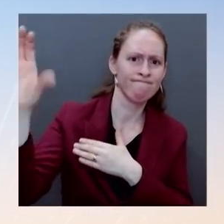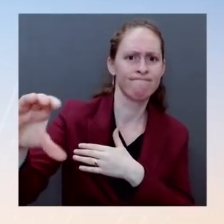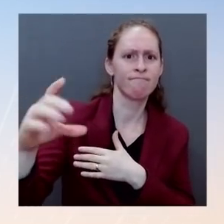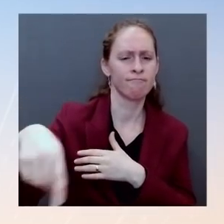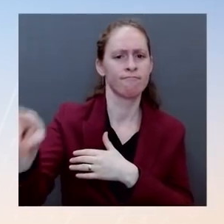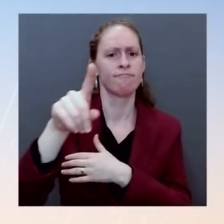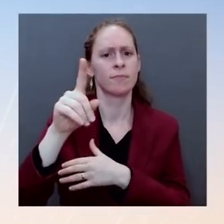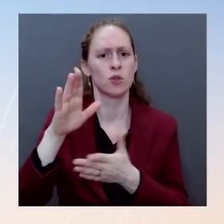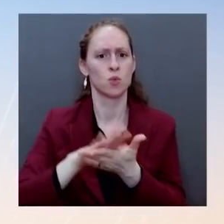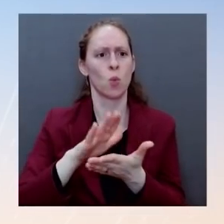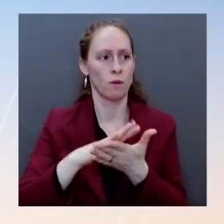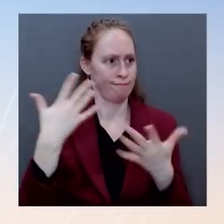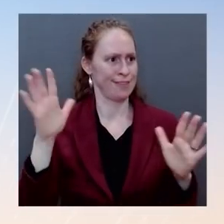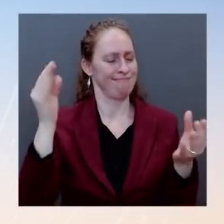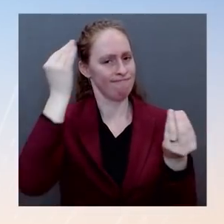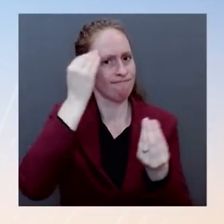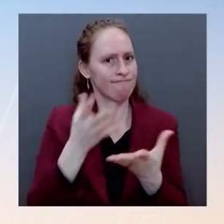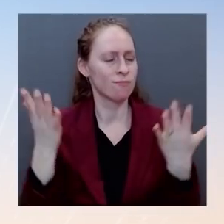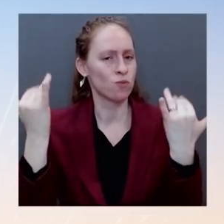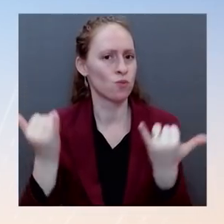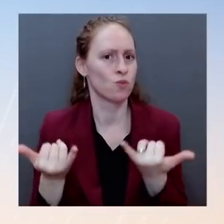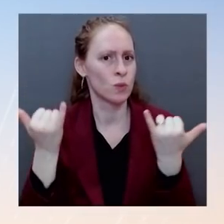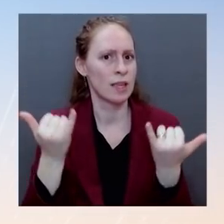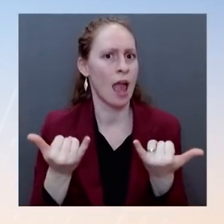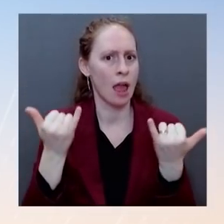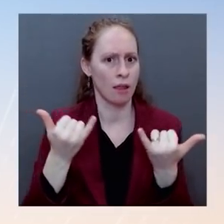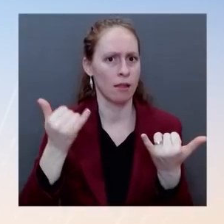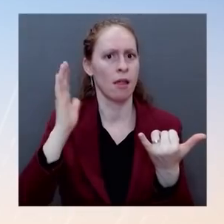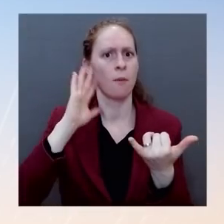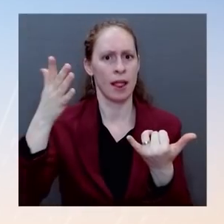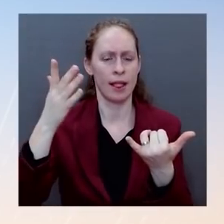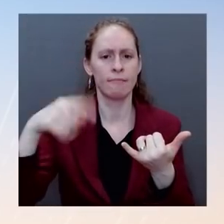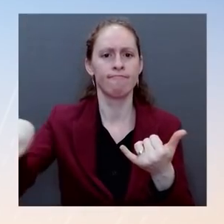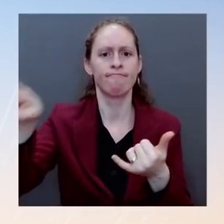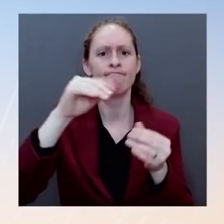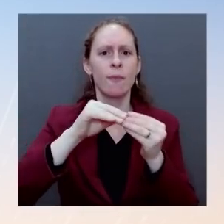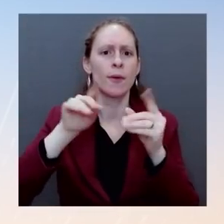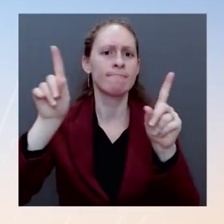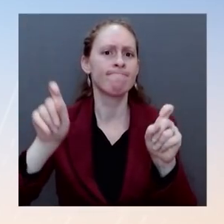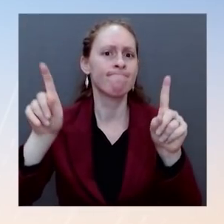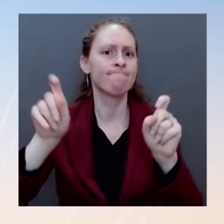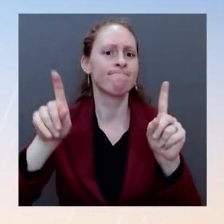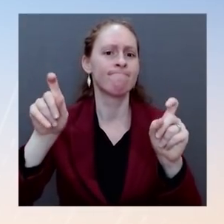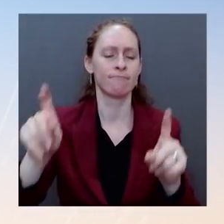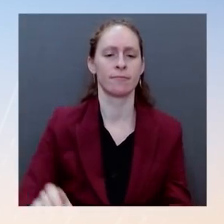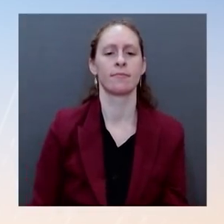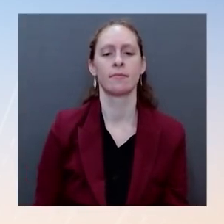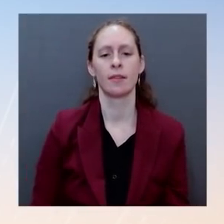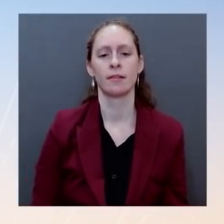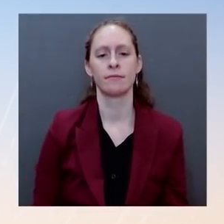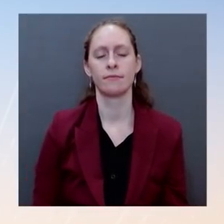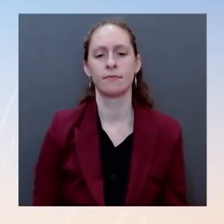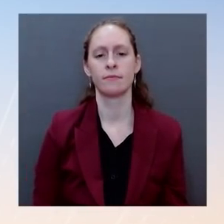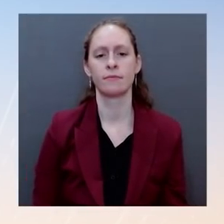on our ongoing effort to fight the virus, and providing an update on more we're going to continue to do. So, that's what we can expect. But I would say we've made